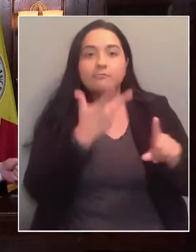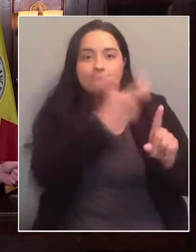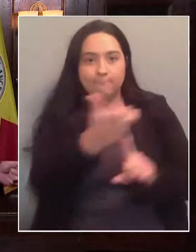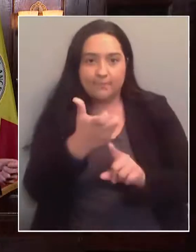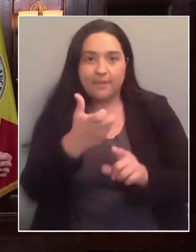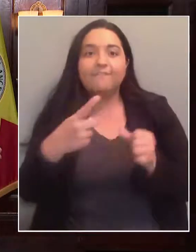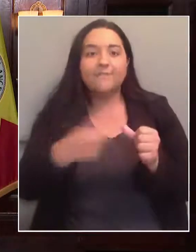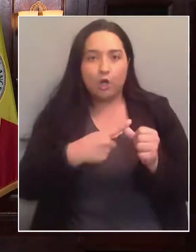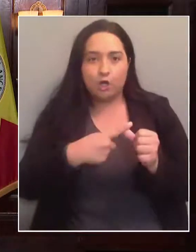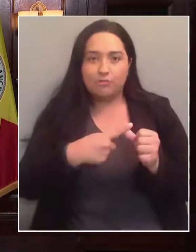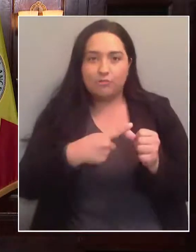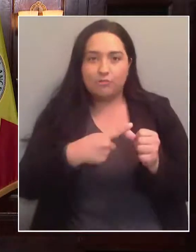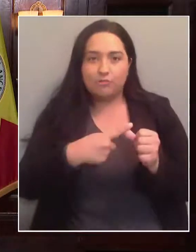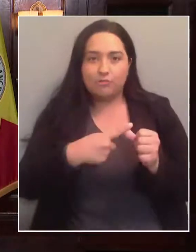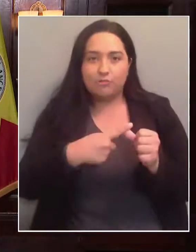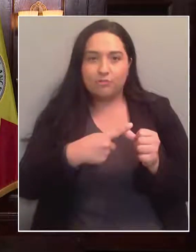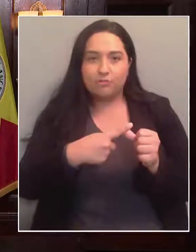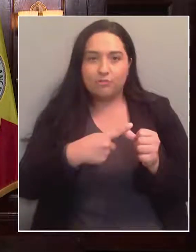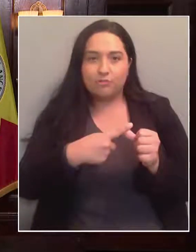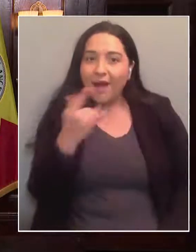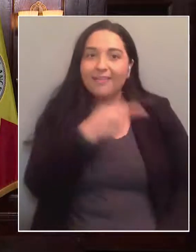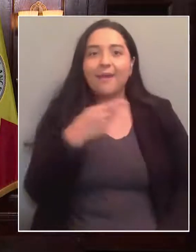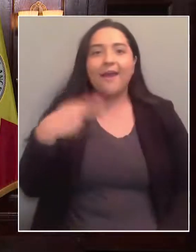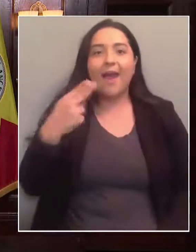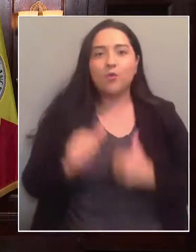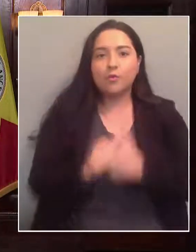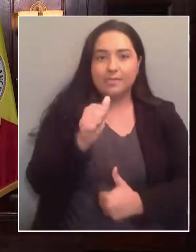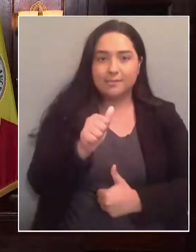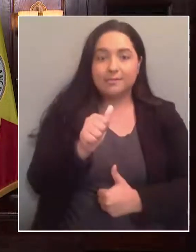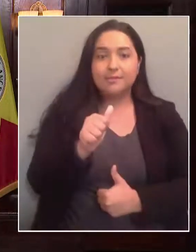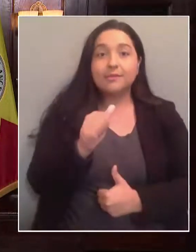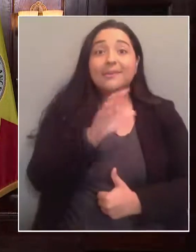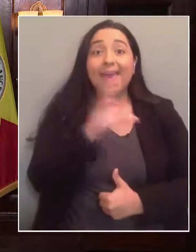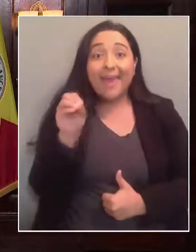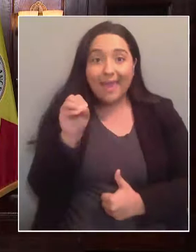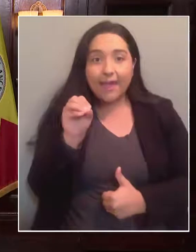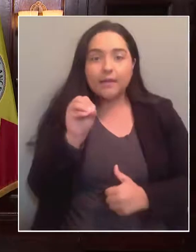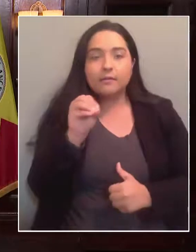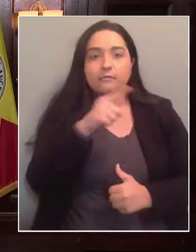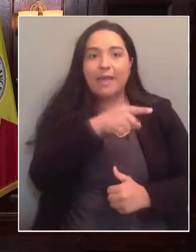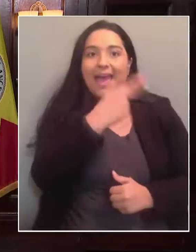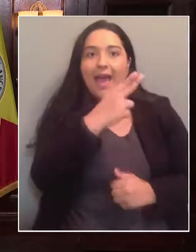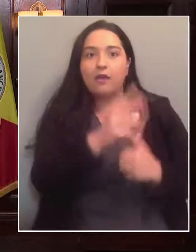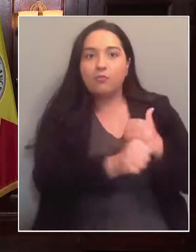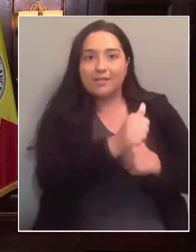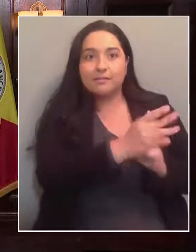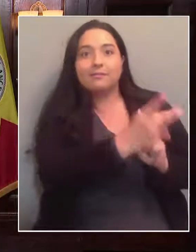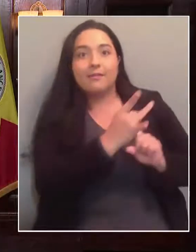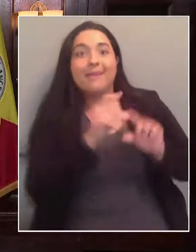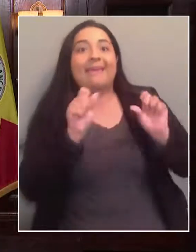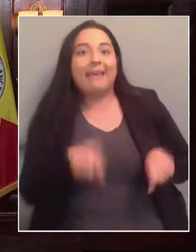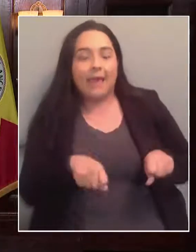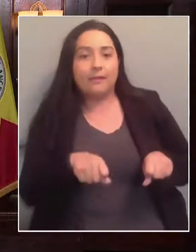THERE IS A REASON THAT HEALTH WORKERS GO FIRST, THEY ARE AT